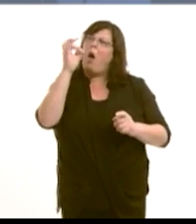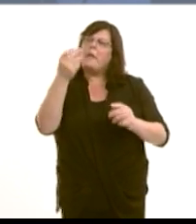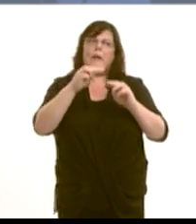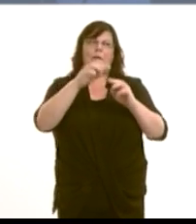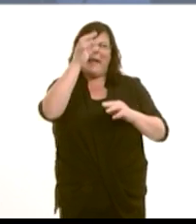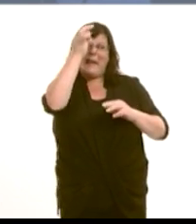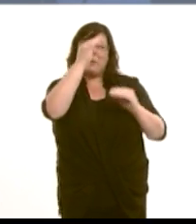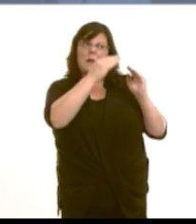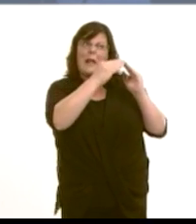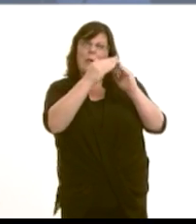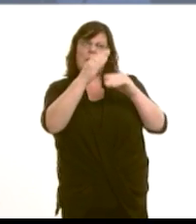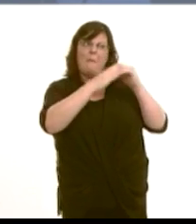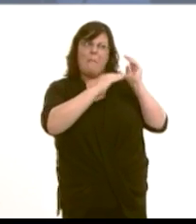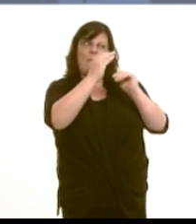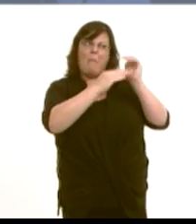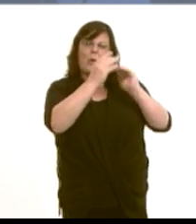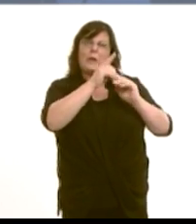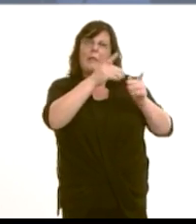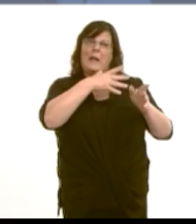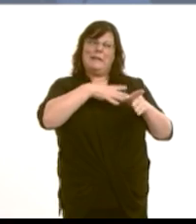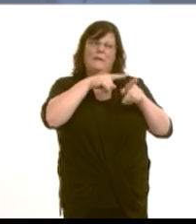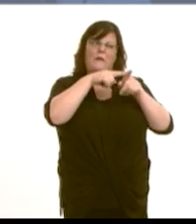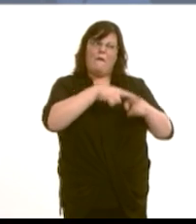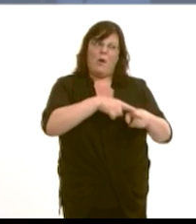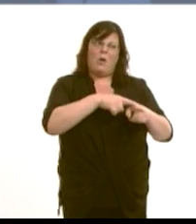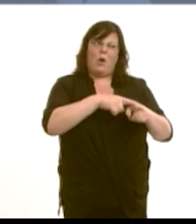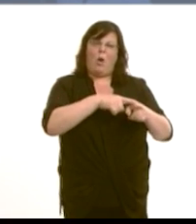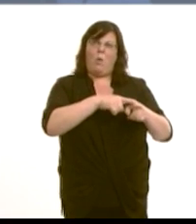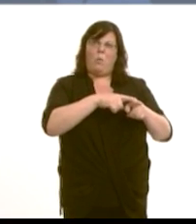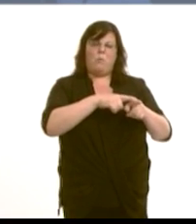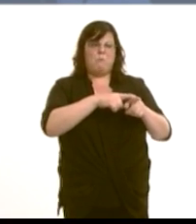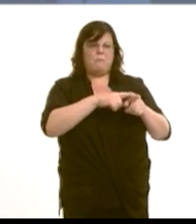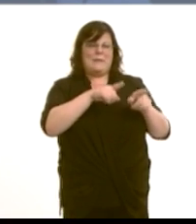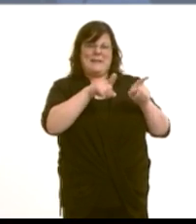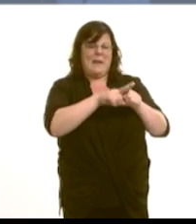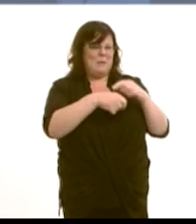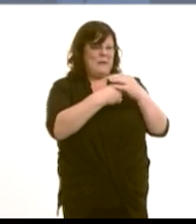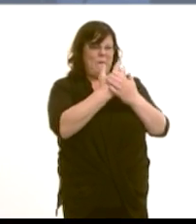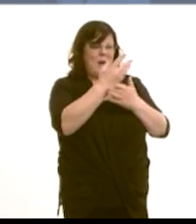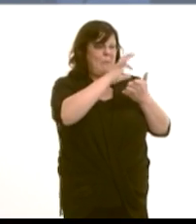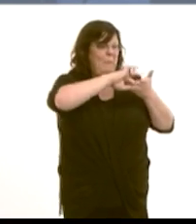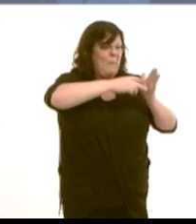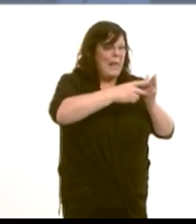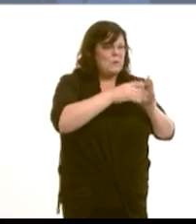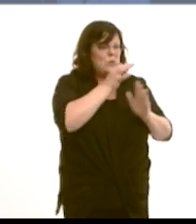bound in the same way as any developer to give strong due regard to the concerns of local residents about locations?